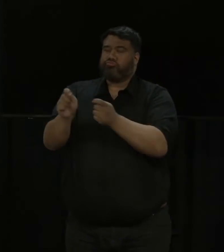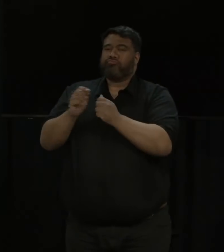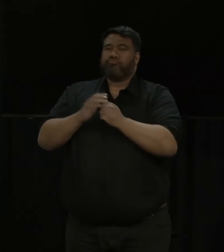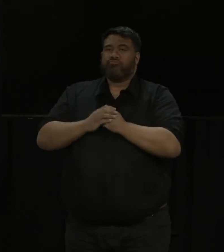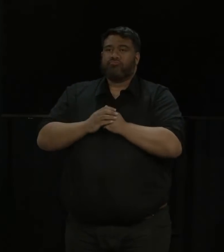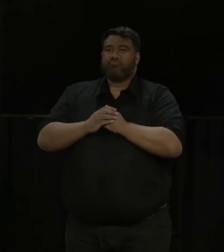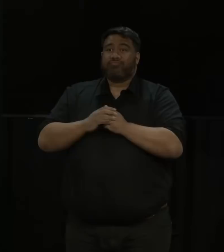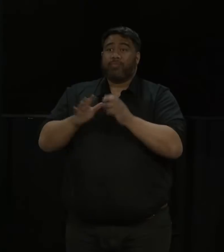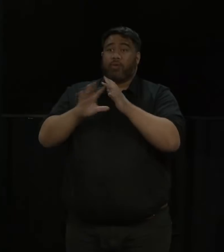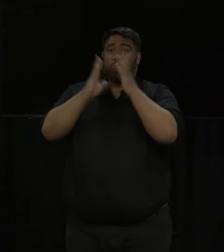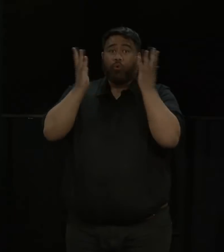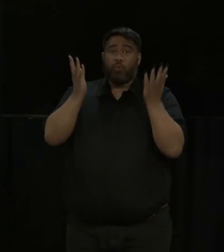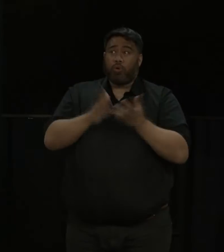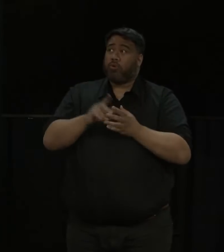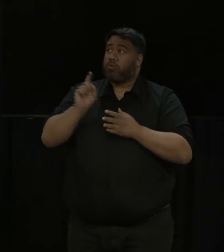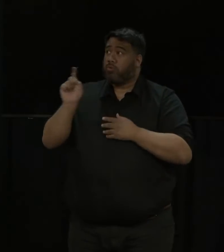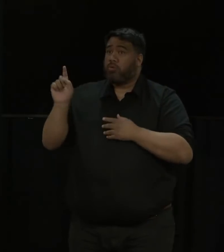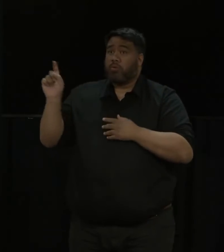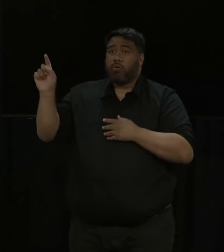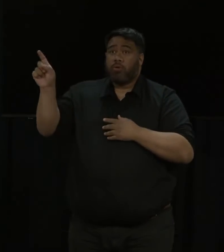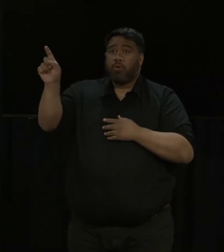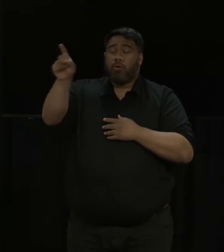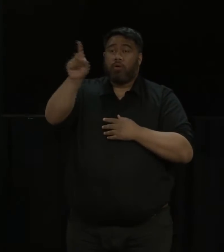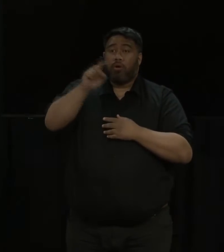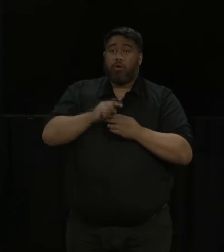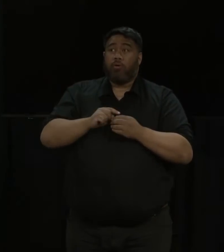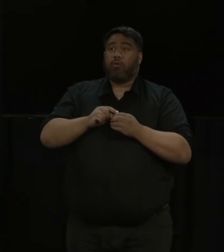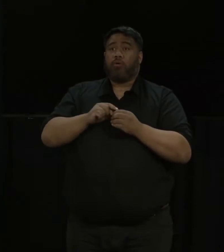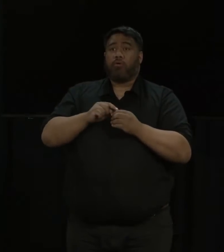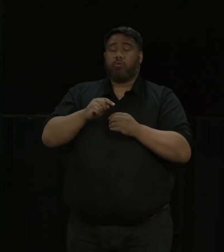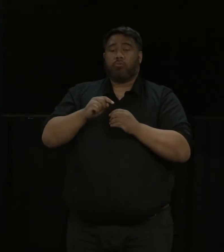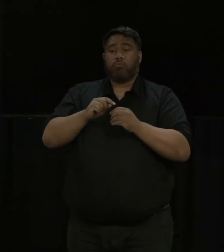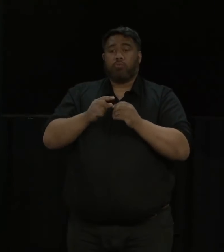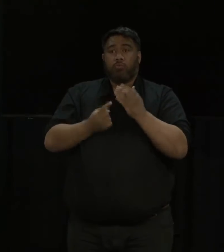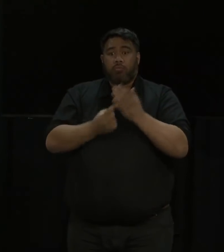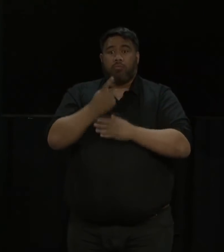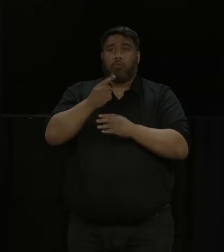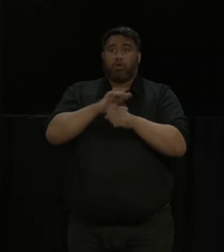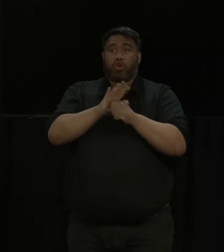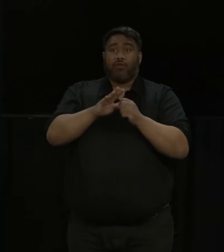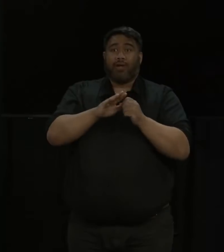up earlier have seen resurgence